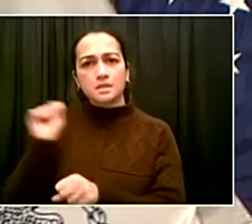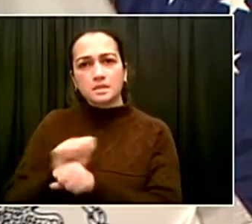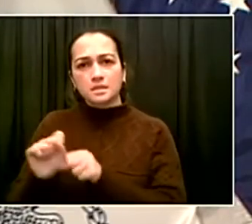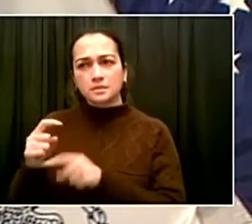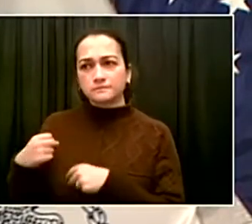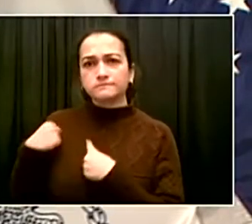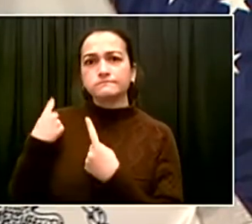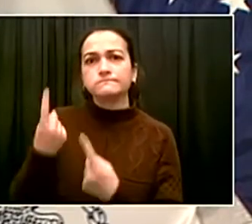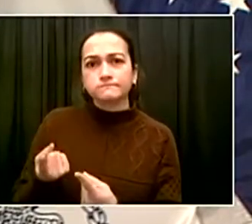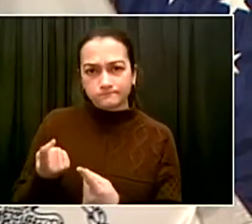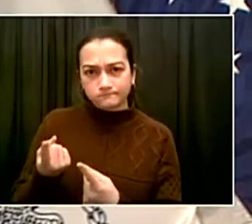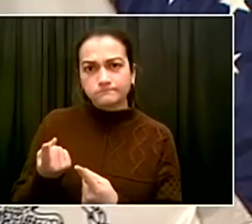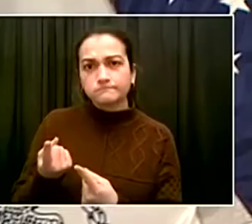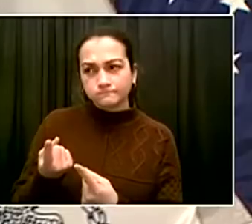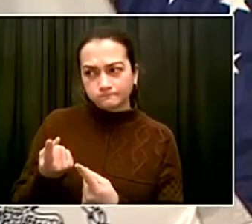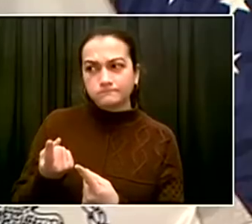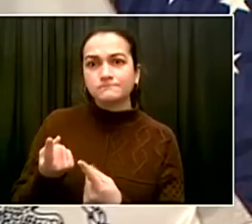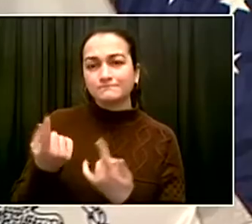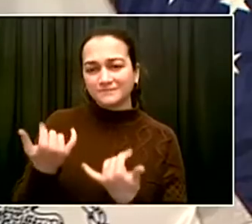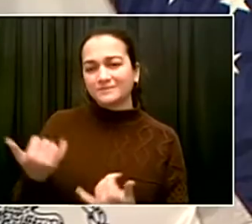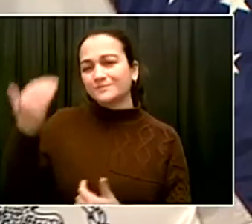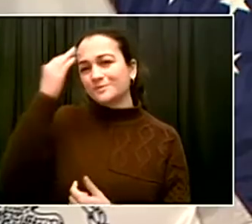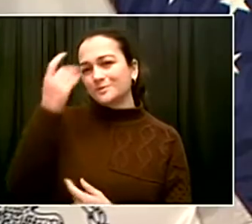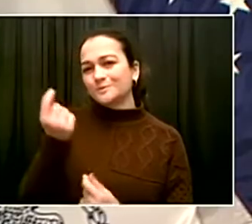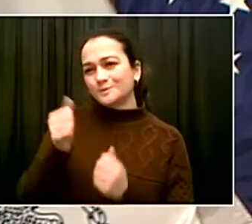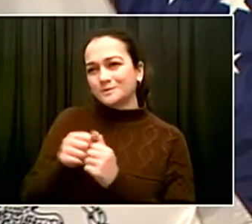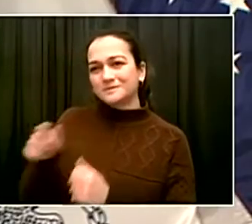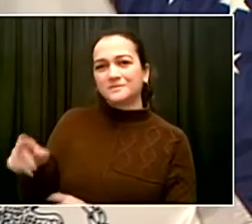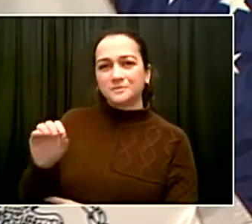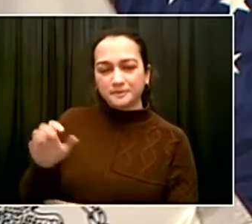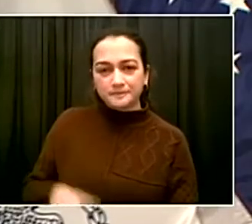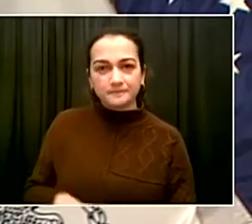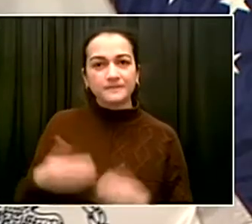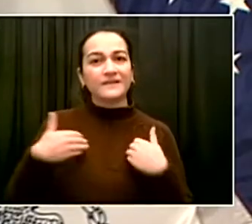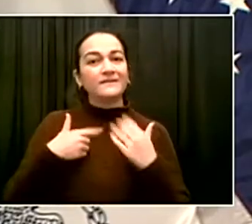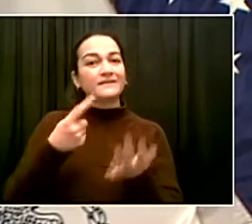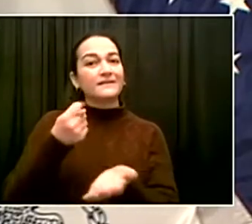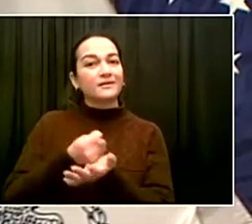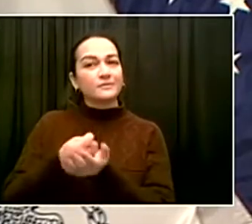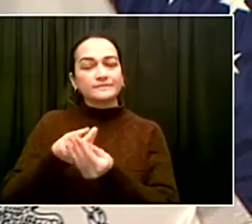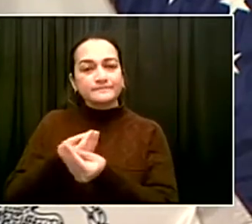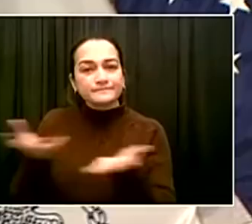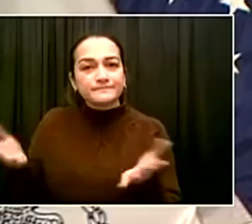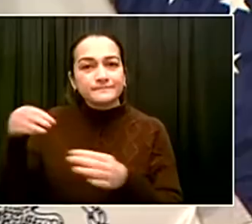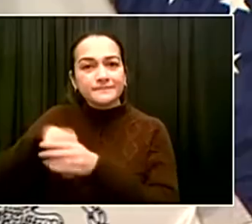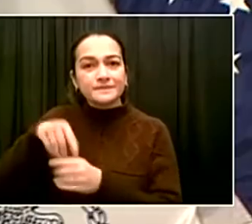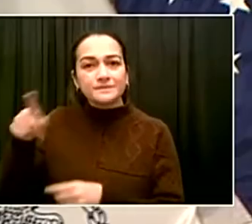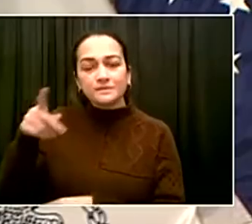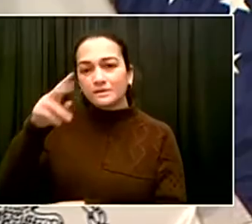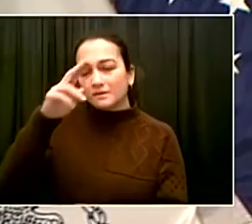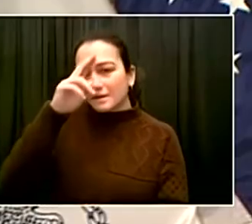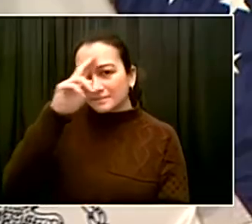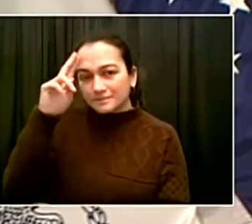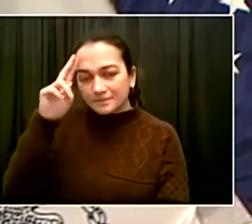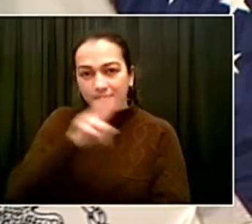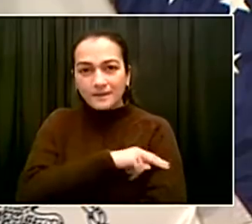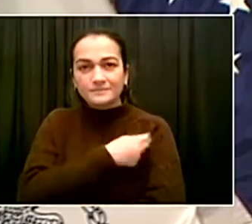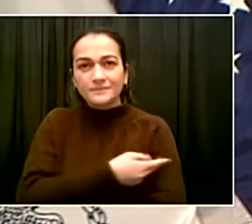BEEN FIGHTING COVID. WE HAVE BETTER TREATMENTS THAN